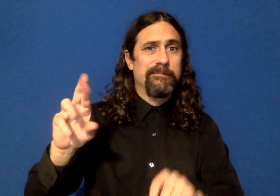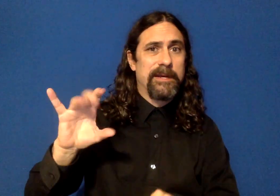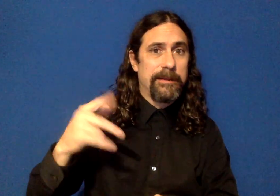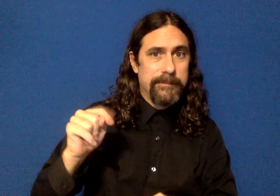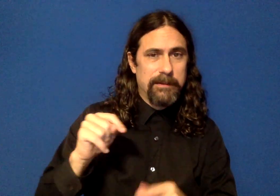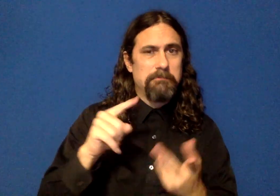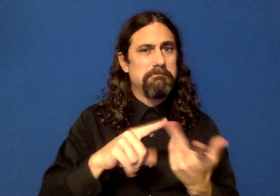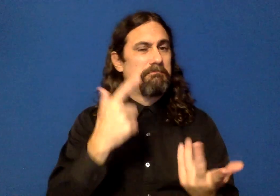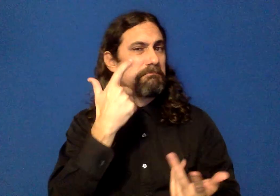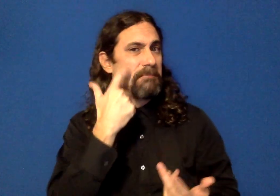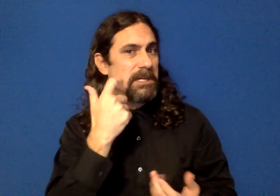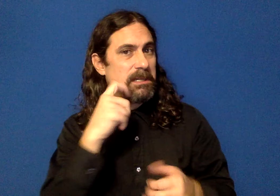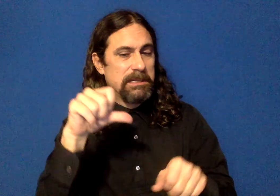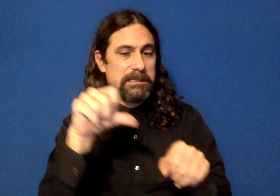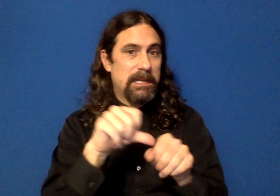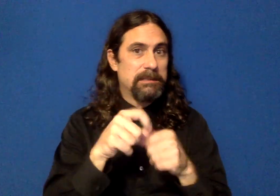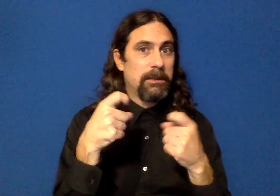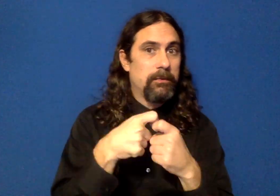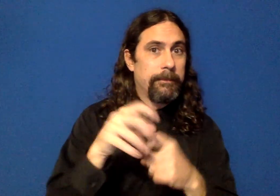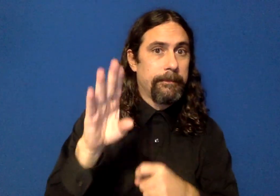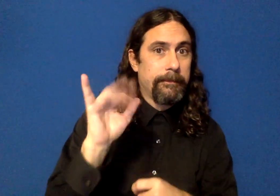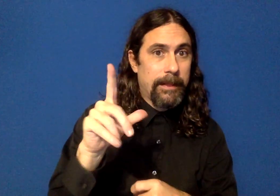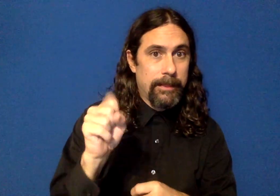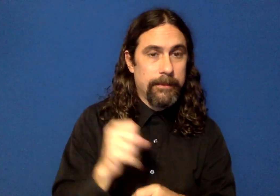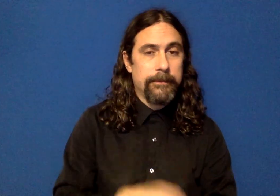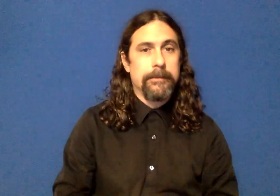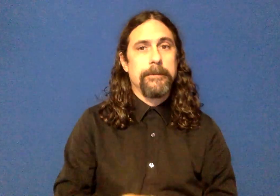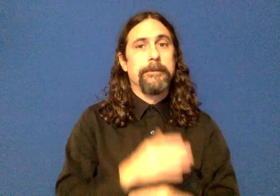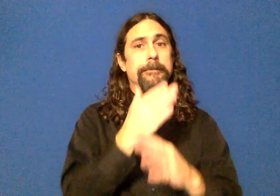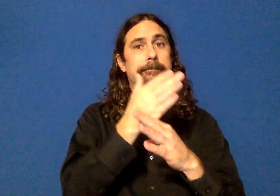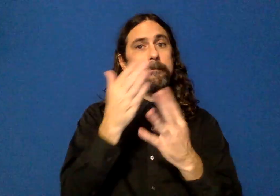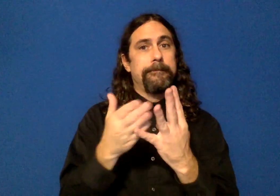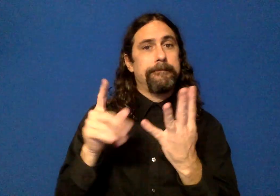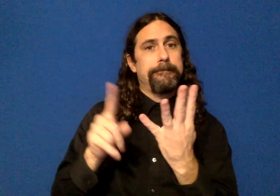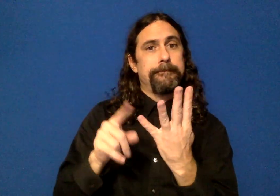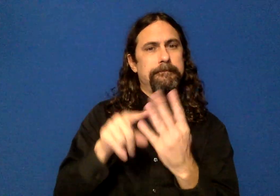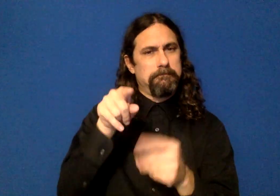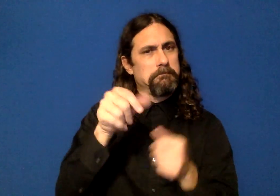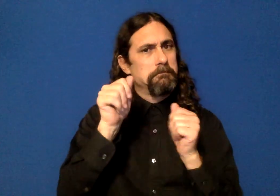Resources guide if you need help getting copies of these documents